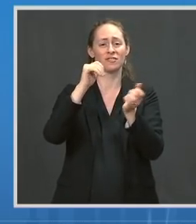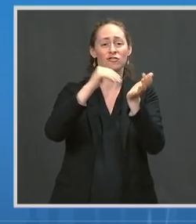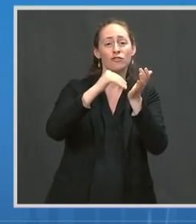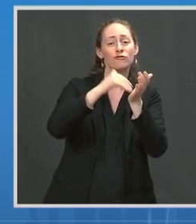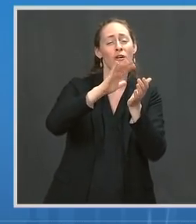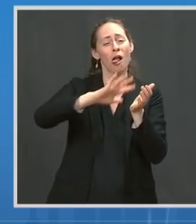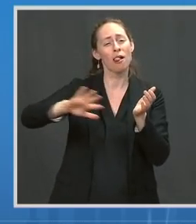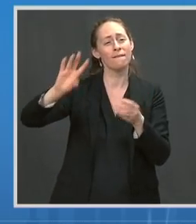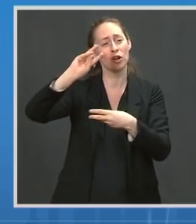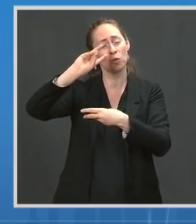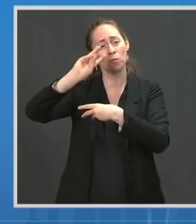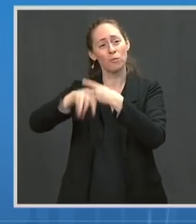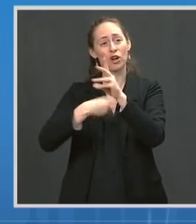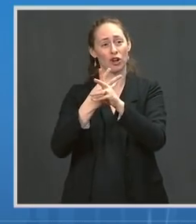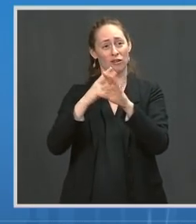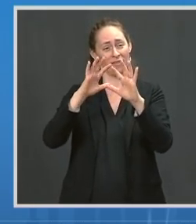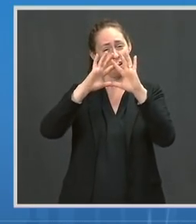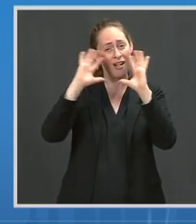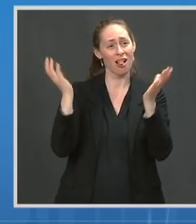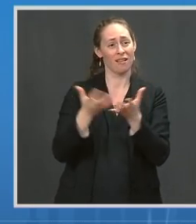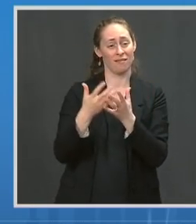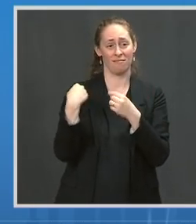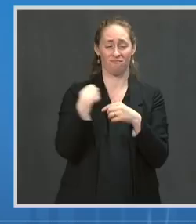there have been over 14 million page views,